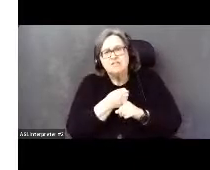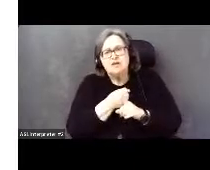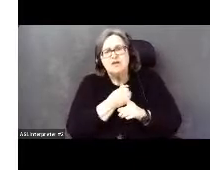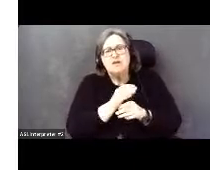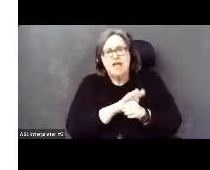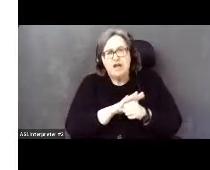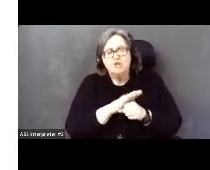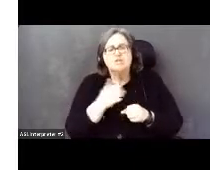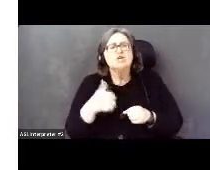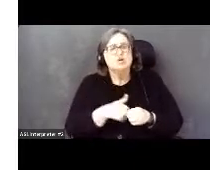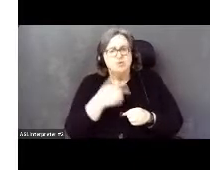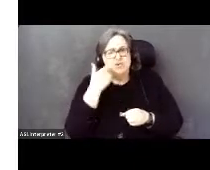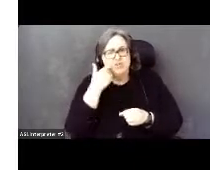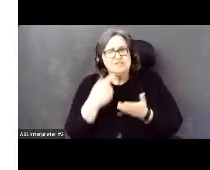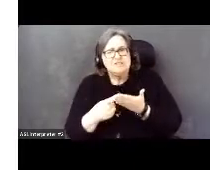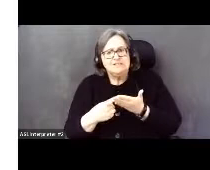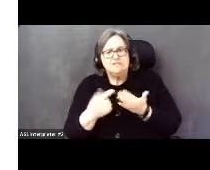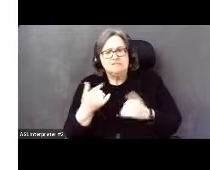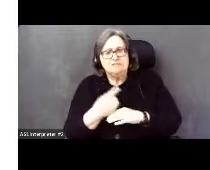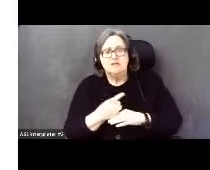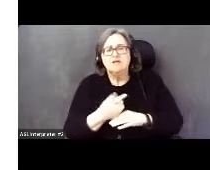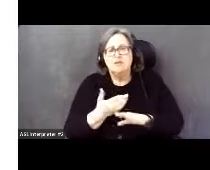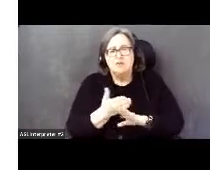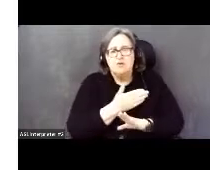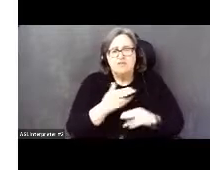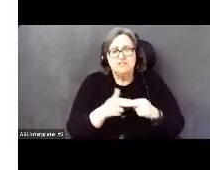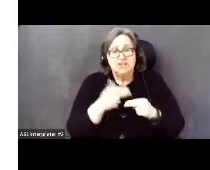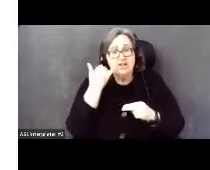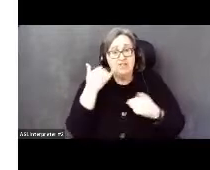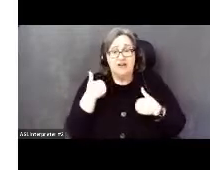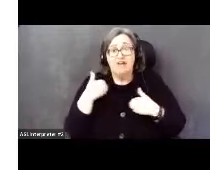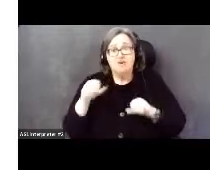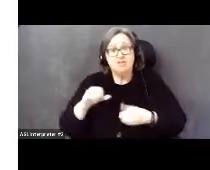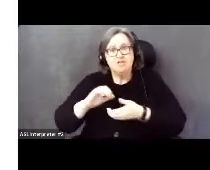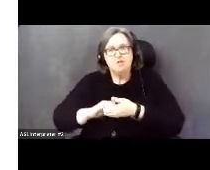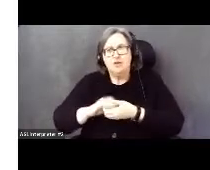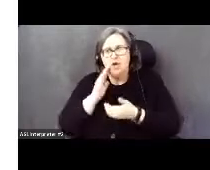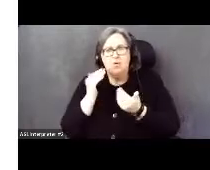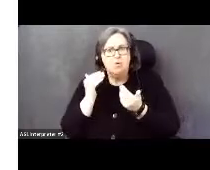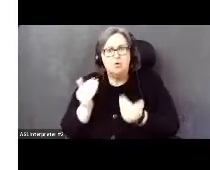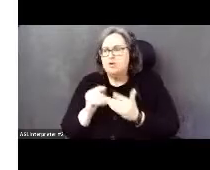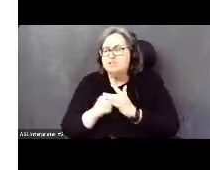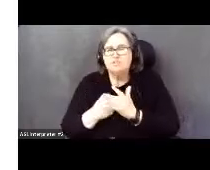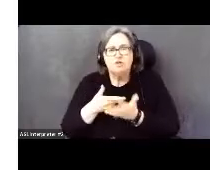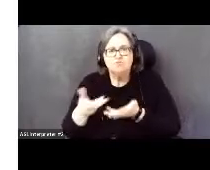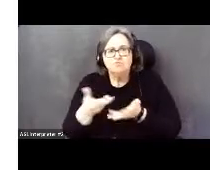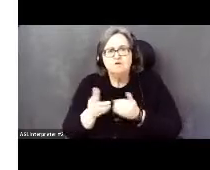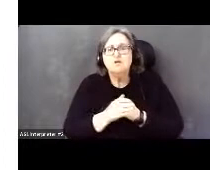about it on the previous slide. If I have a potential partner, I'm going to go ahead and just get started. Because the information